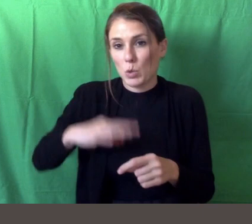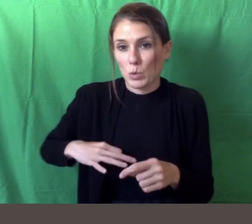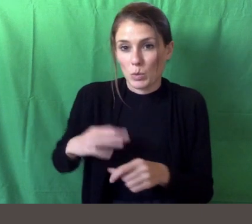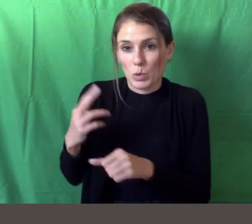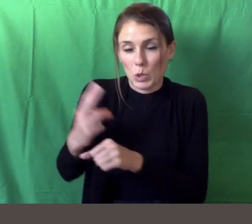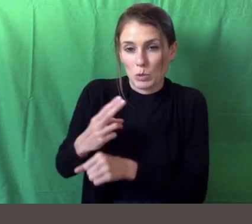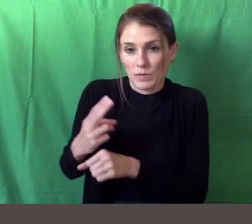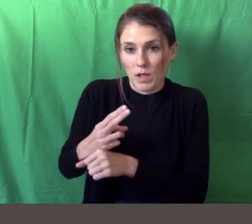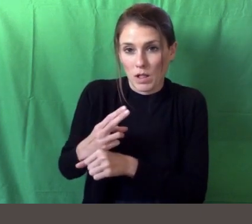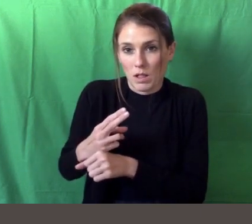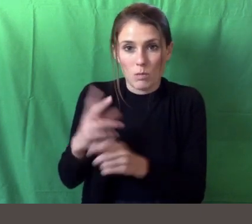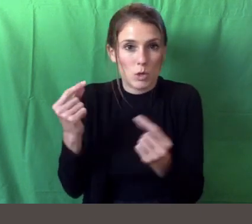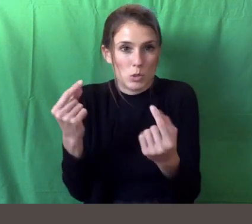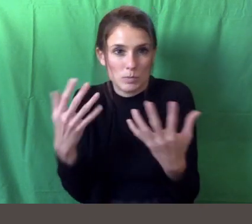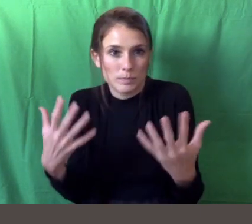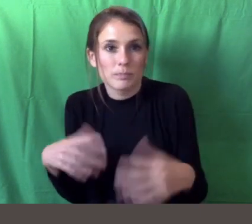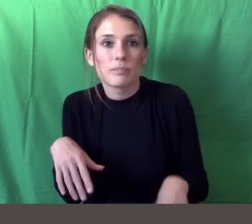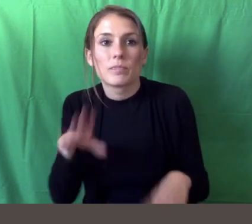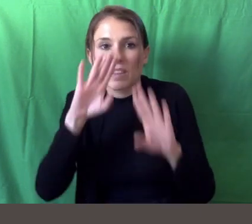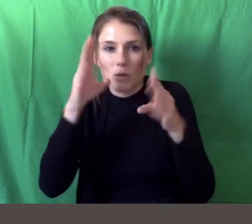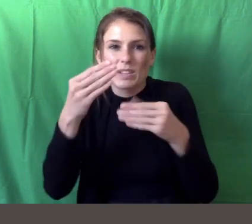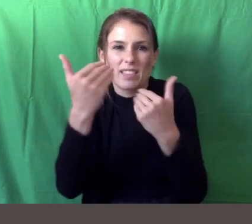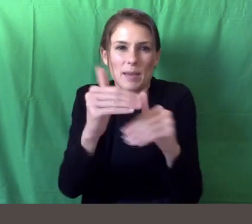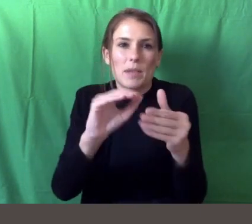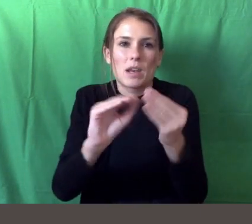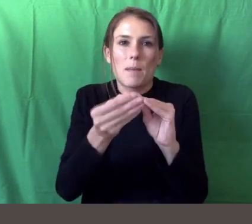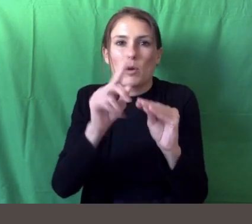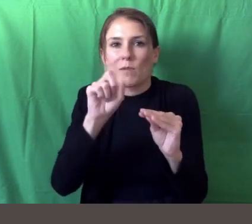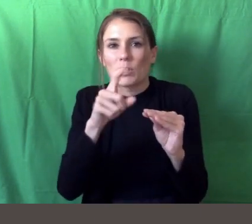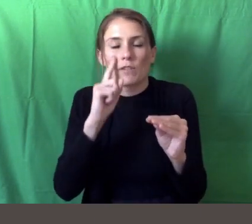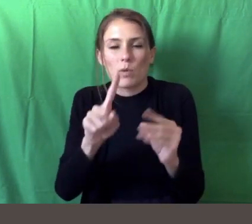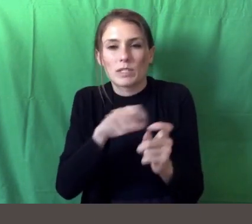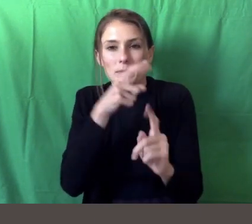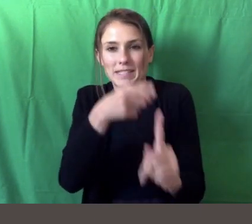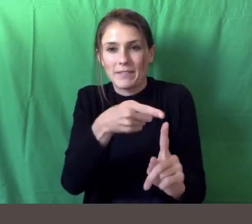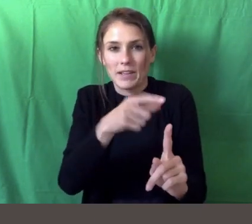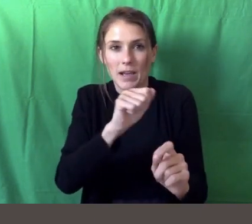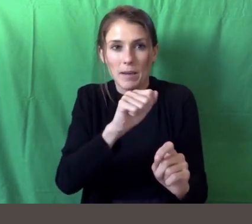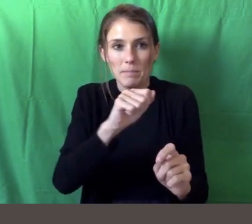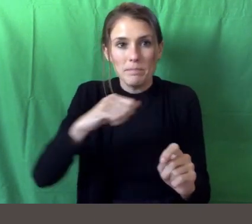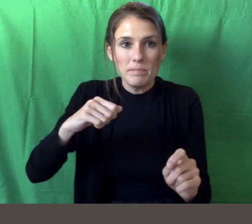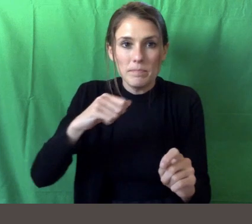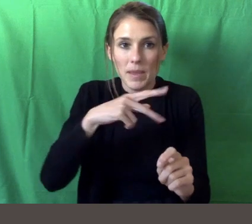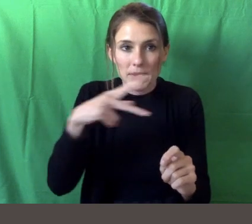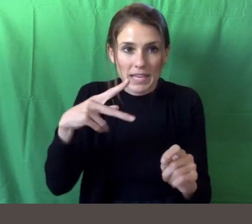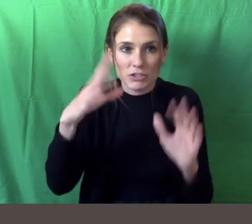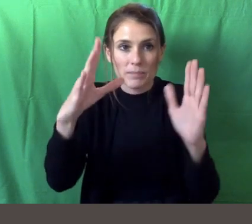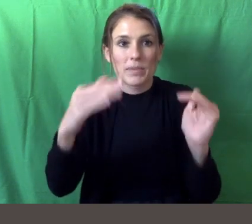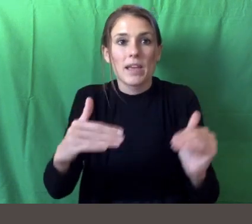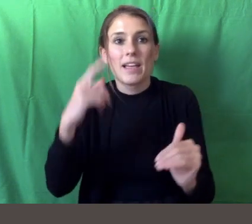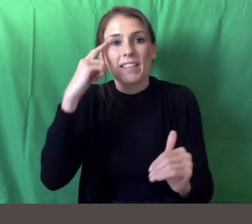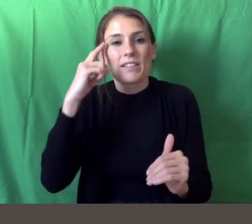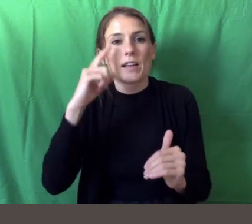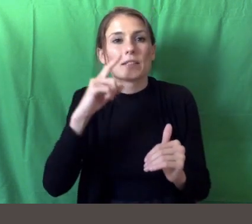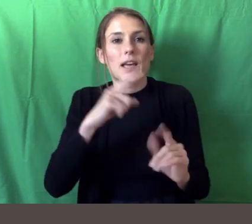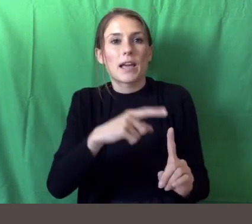I would suggest to focus on a limited number of questions for a particular application and think of it as entity recognition for a particular domain.